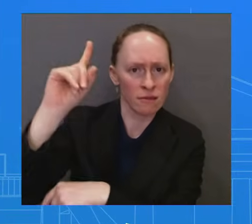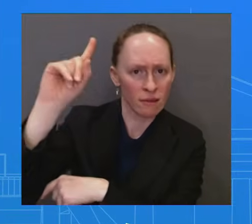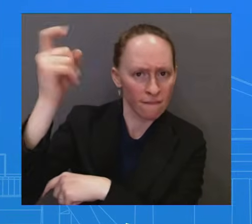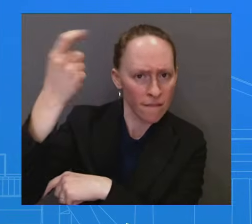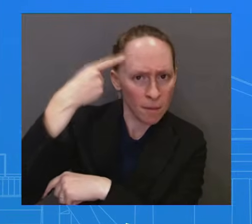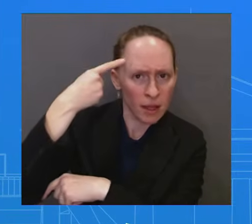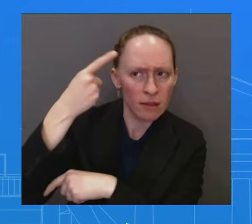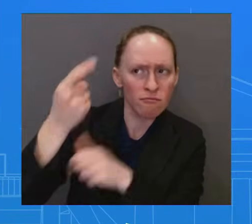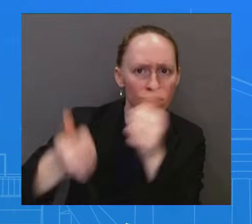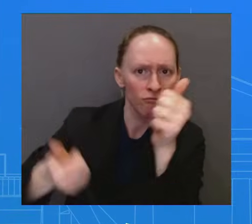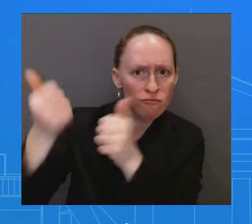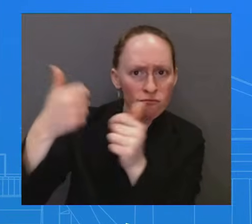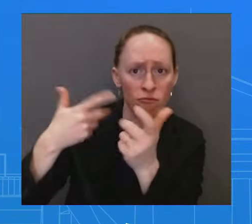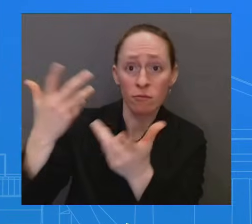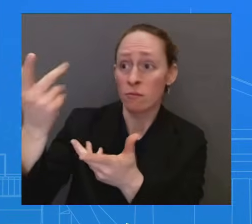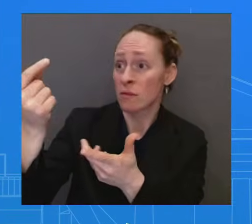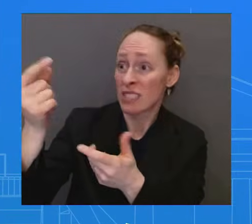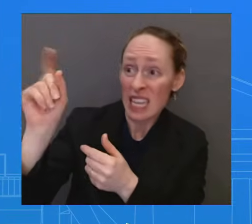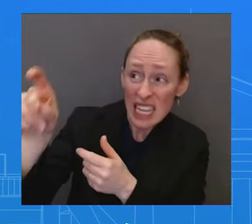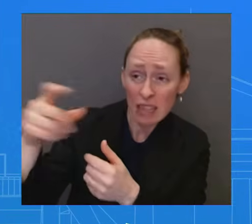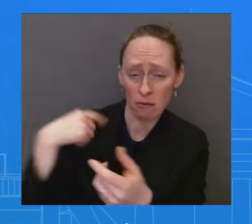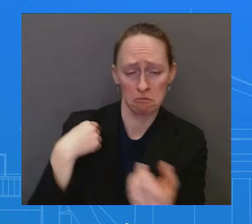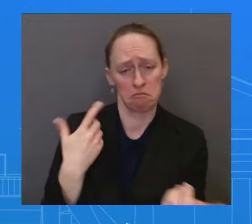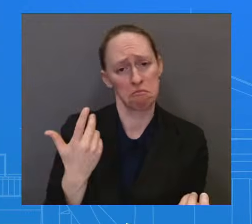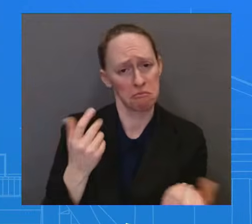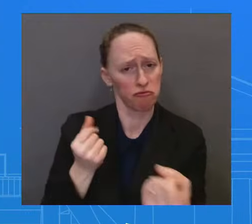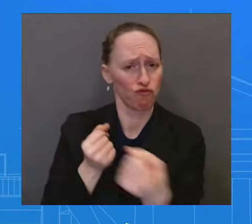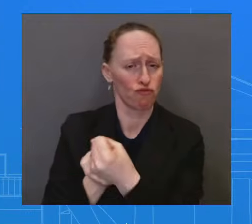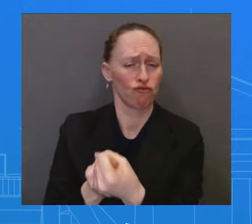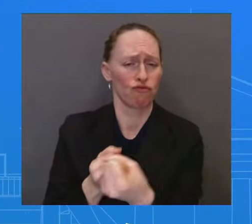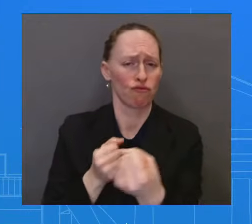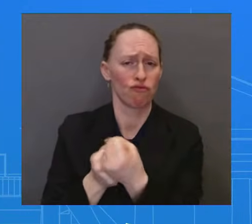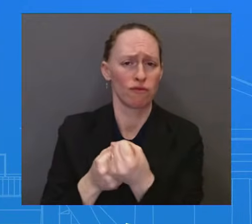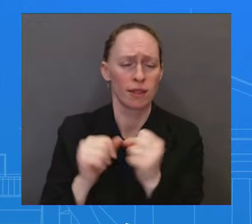As we close out the year, we wanted to take a look back at the progress made